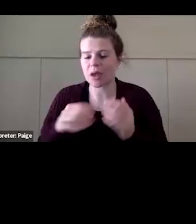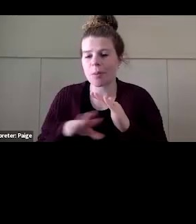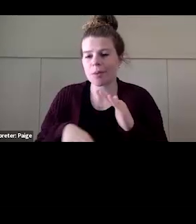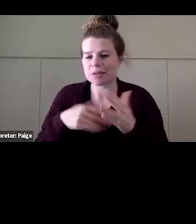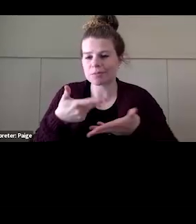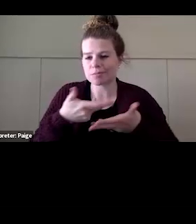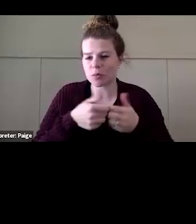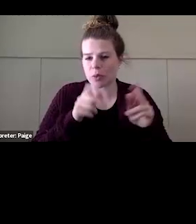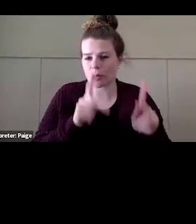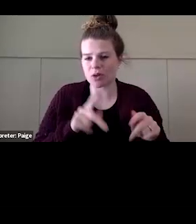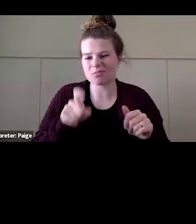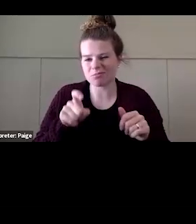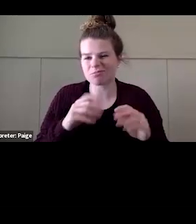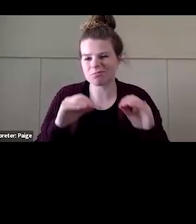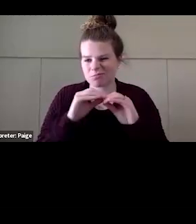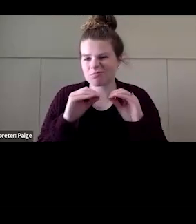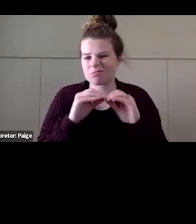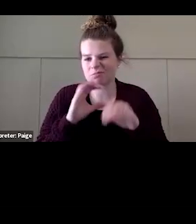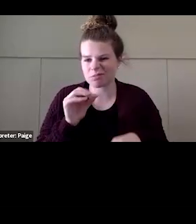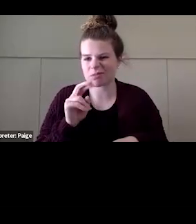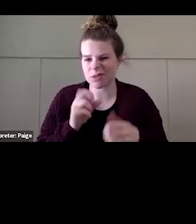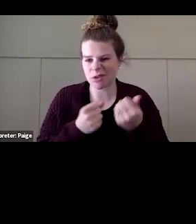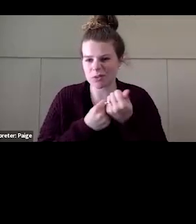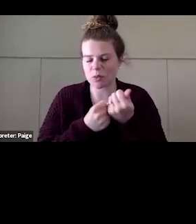who needs some additional care and support, and that's our care navigation team.